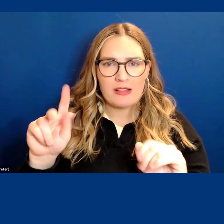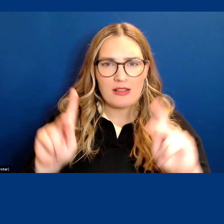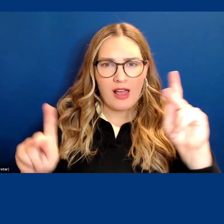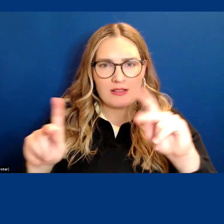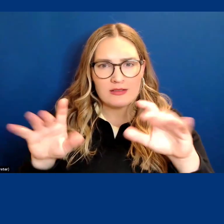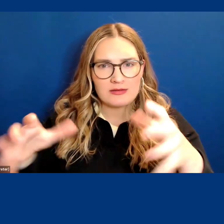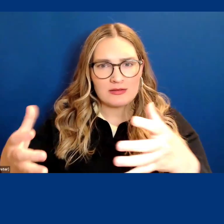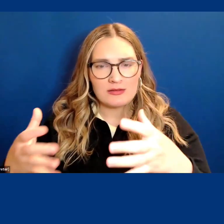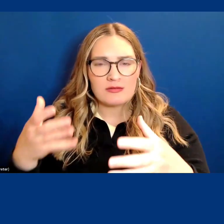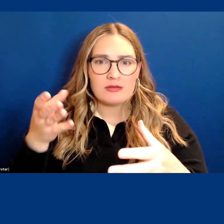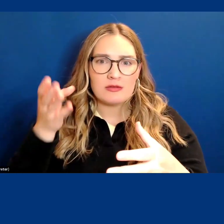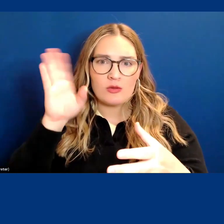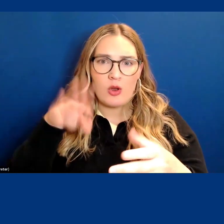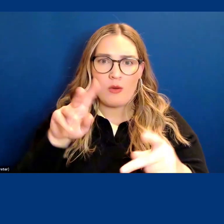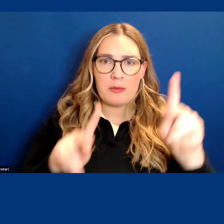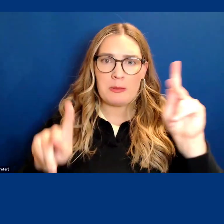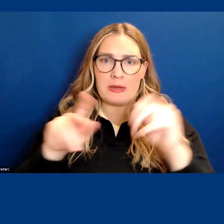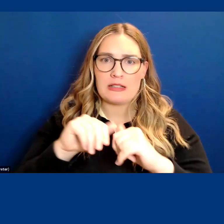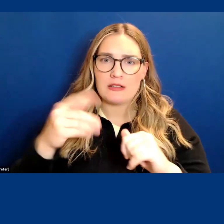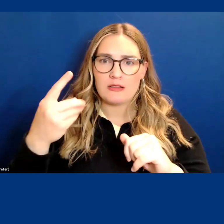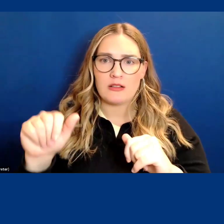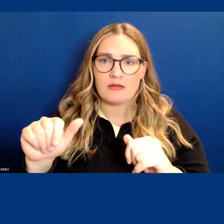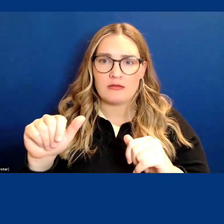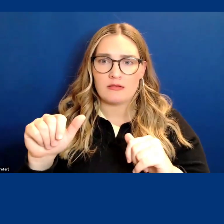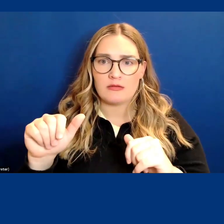with disabilities are so heterogeneous?